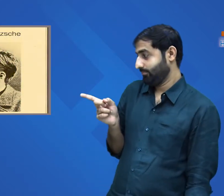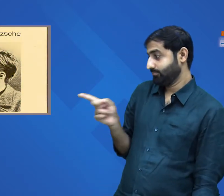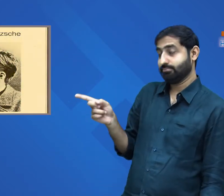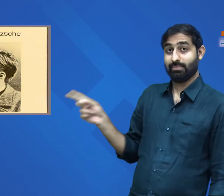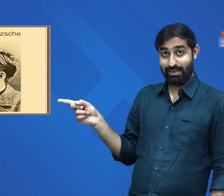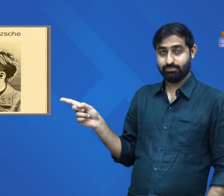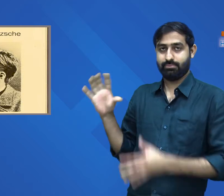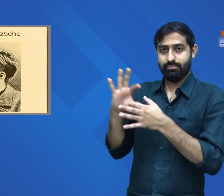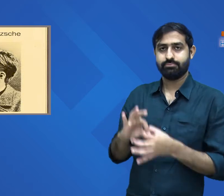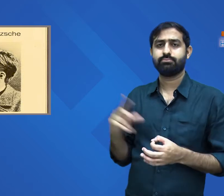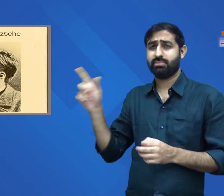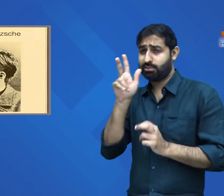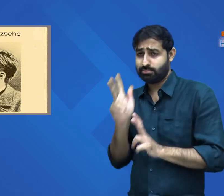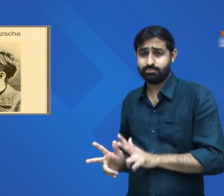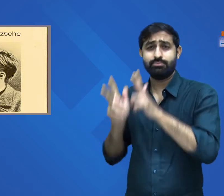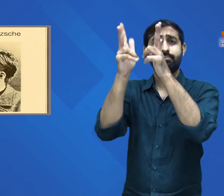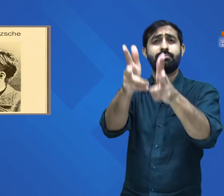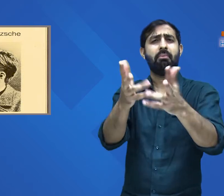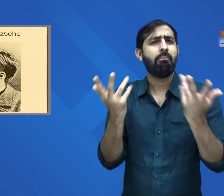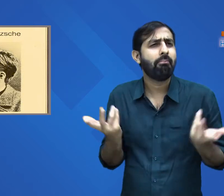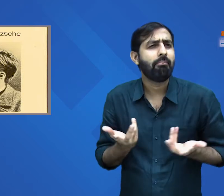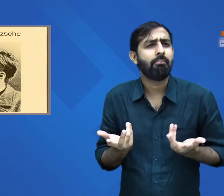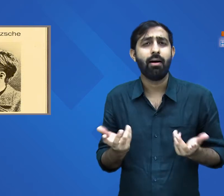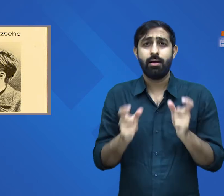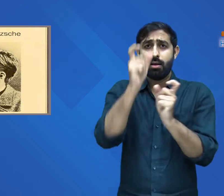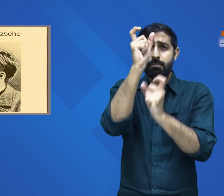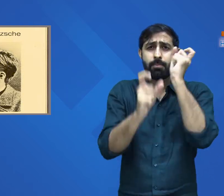The author has talked about a word distilled wisdom.